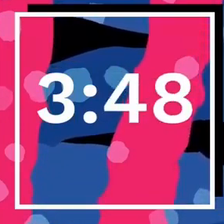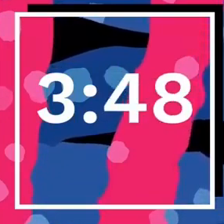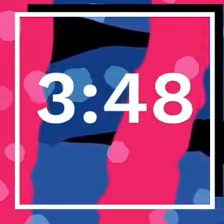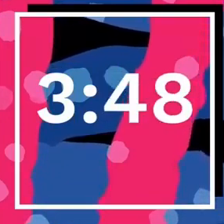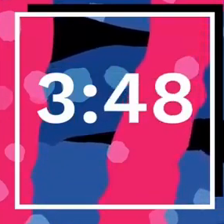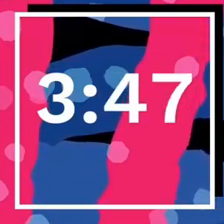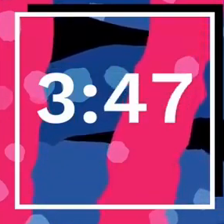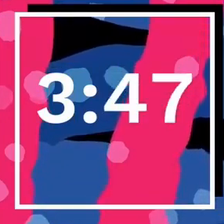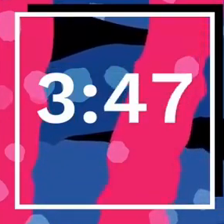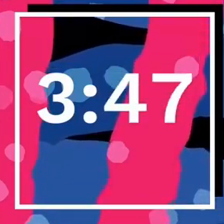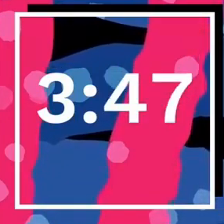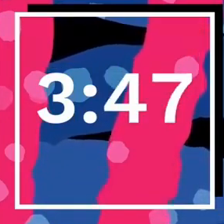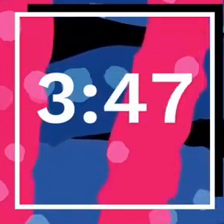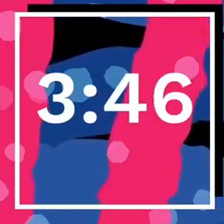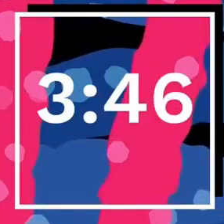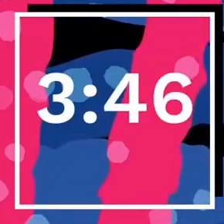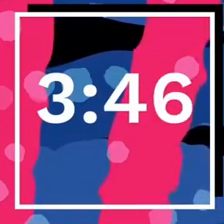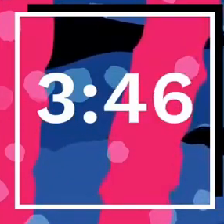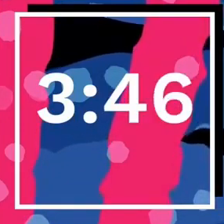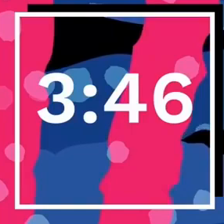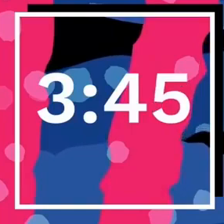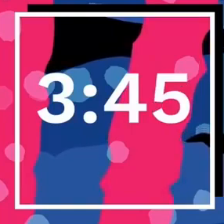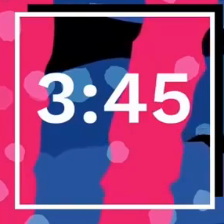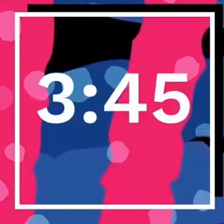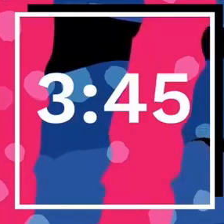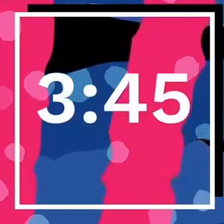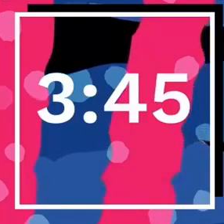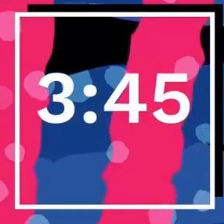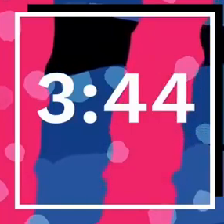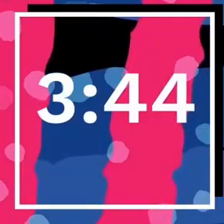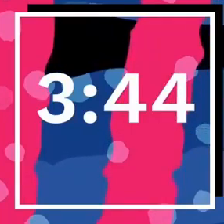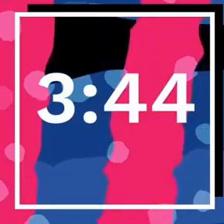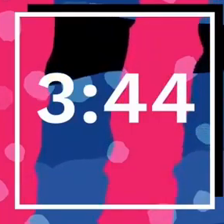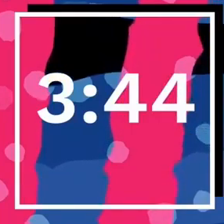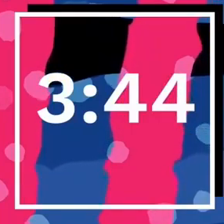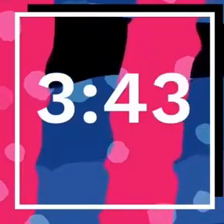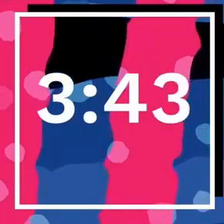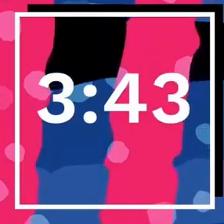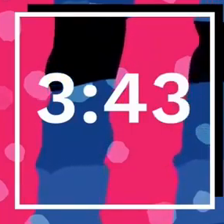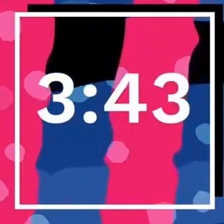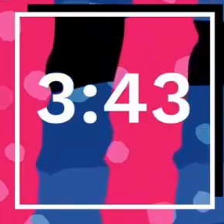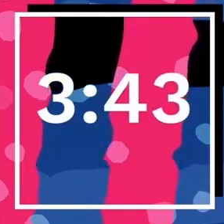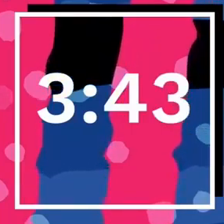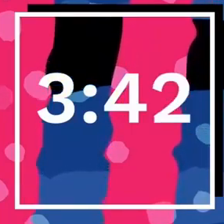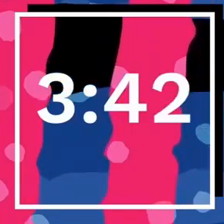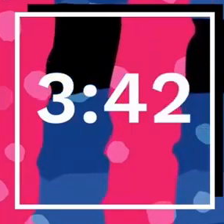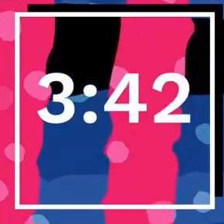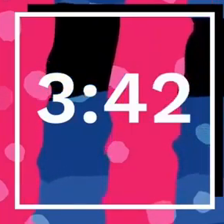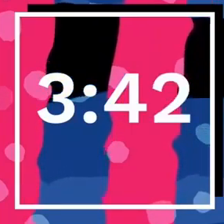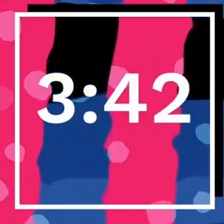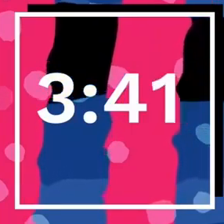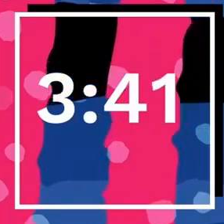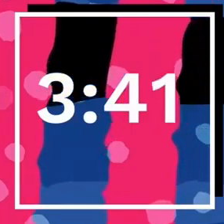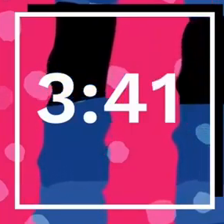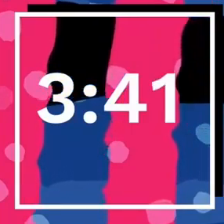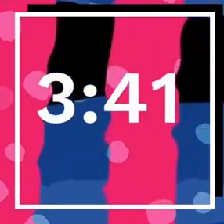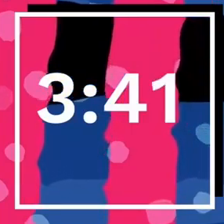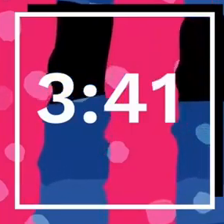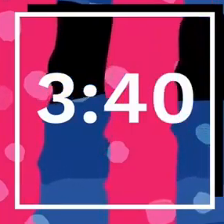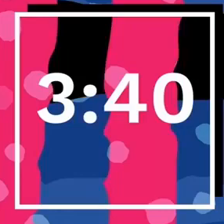KIDS WHO MAY BENEFIT FROM THE NEW CHILD TAX CREDIT PAYMENTS